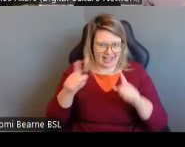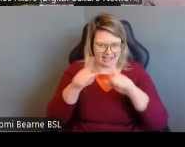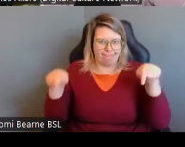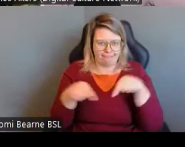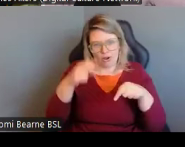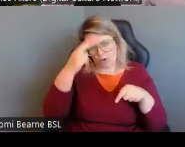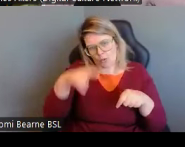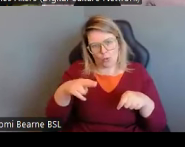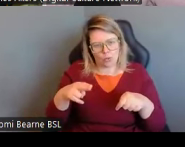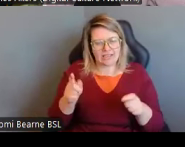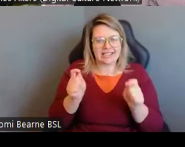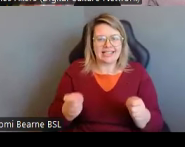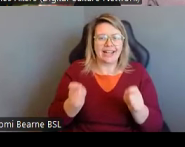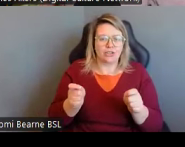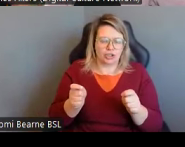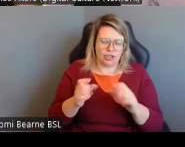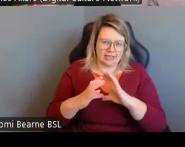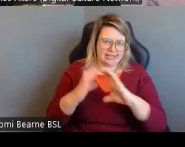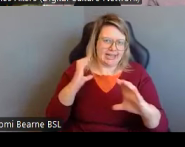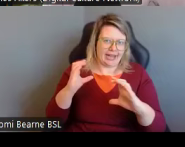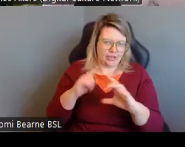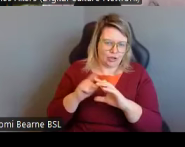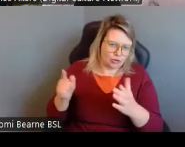It's about London to Liverpool, these two stagecoaches